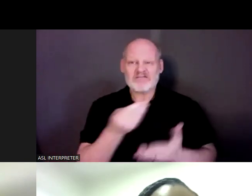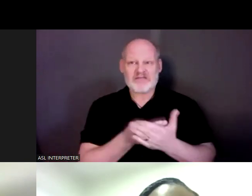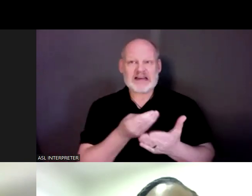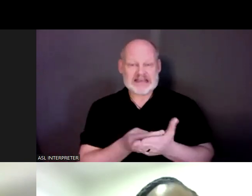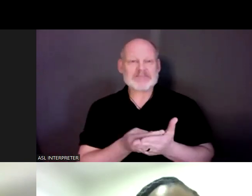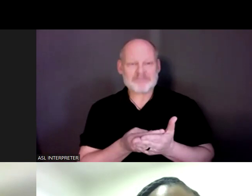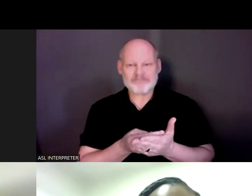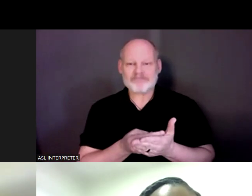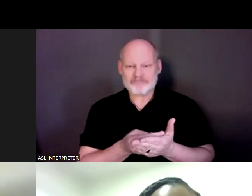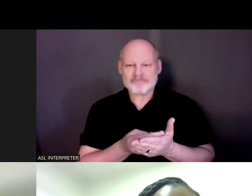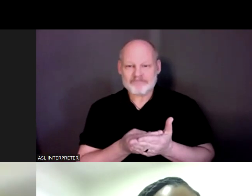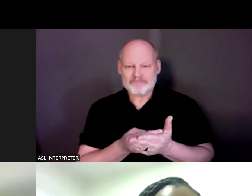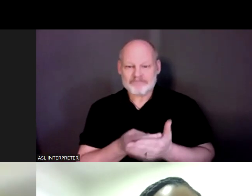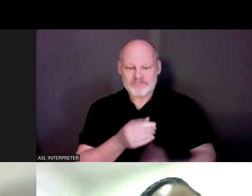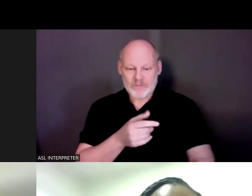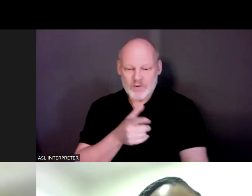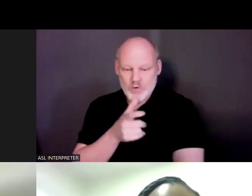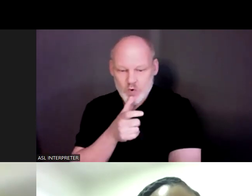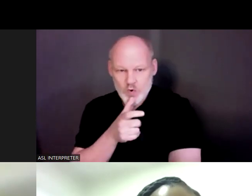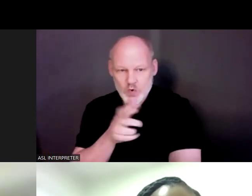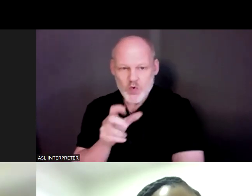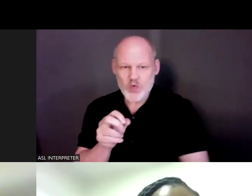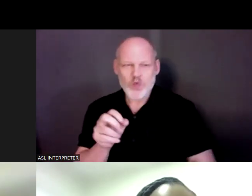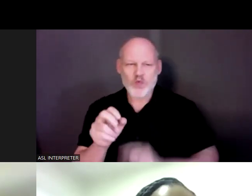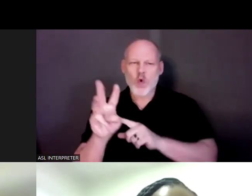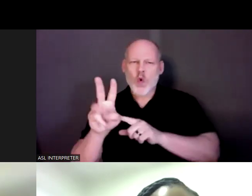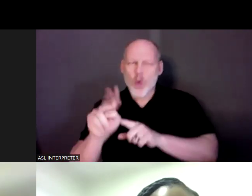owns attendance that's the real question right? Like who owns it? Where does it live?